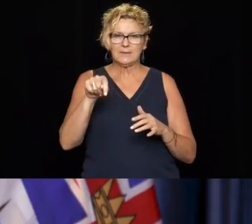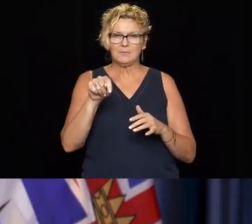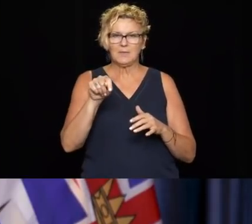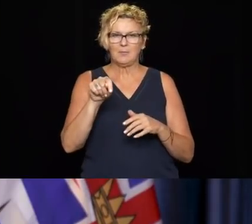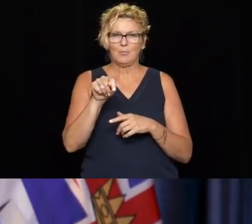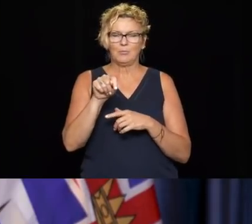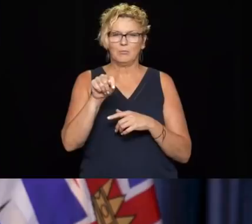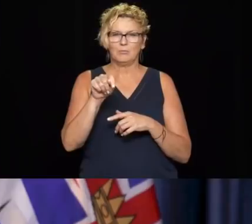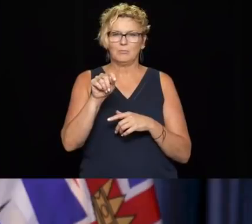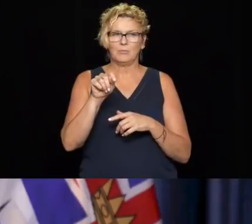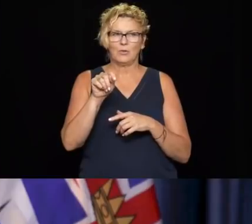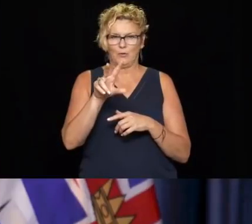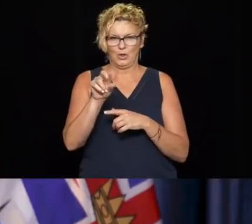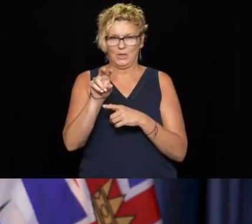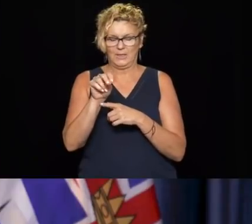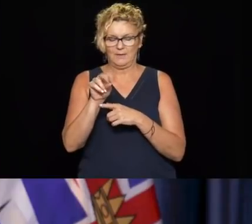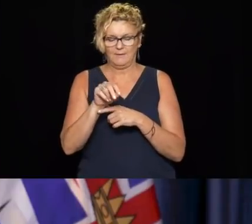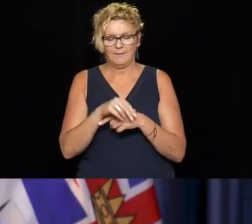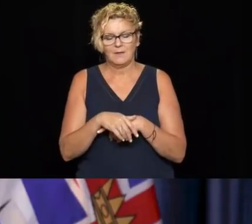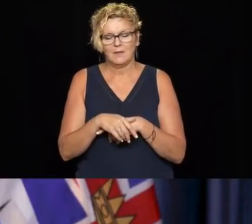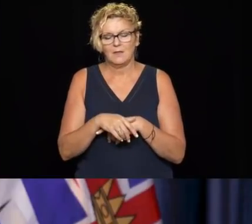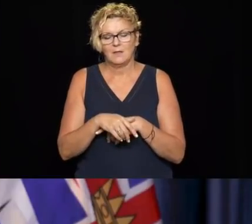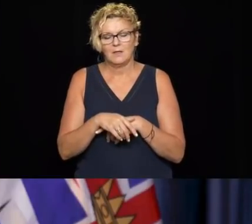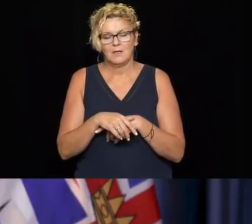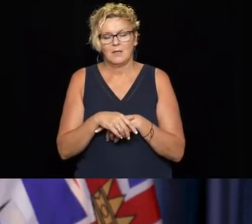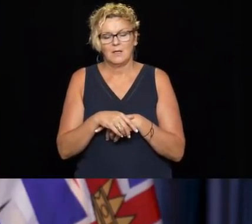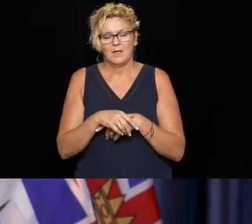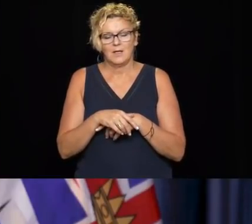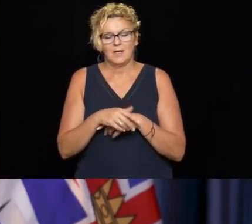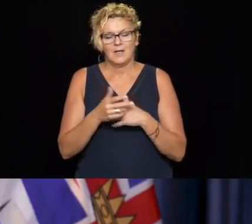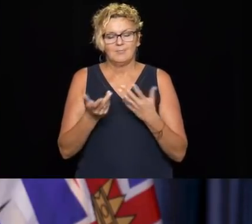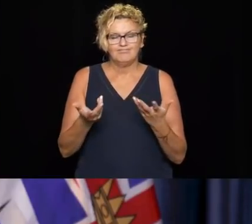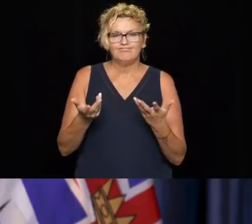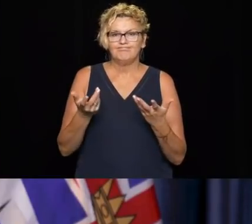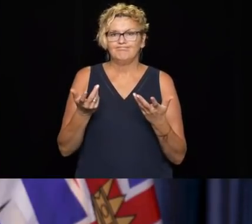federal government, we have the directive affects September 30, we are in the throes